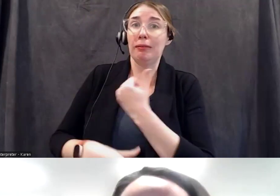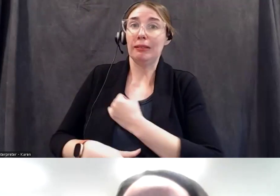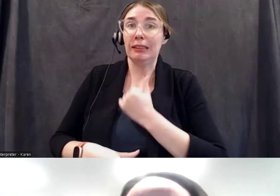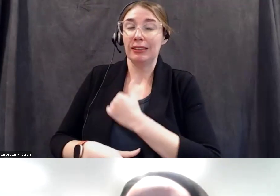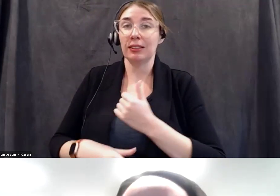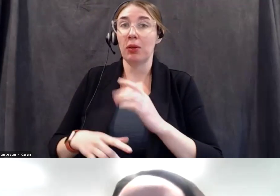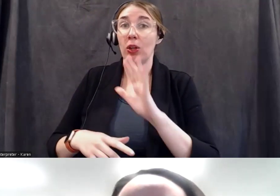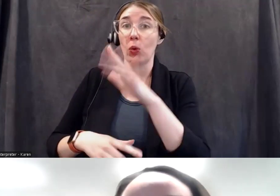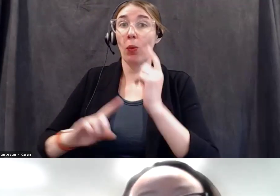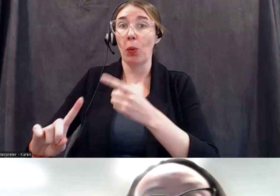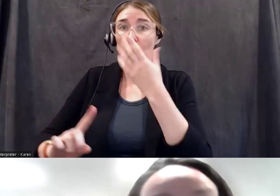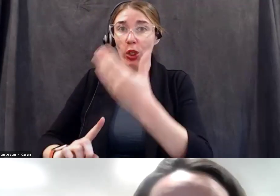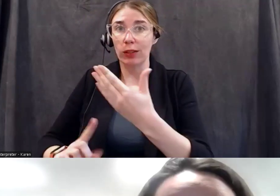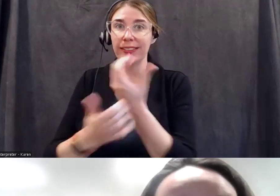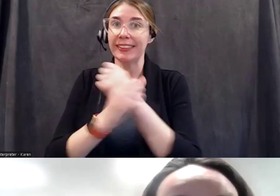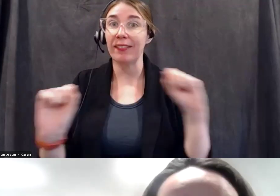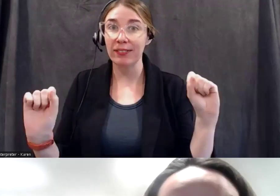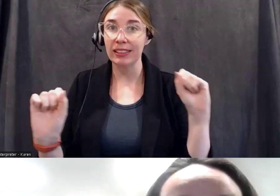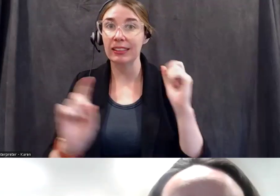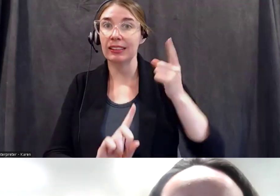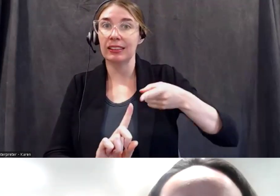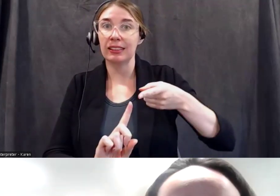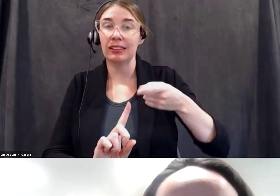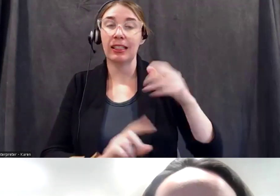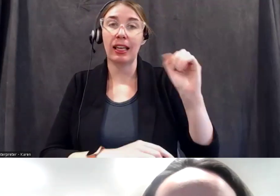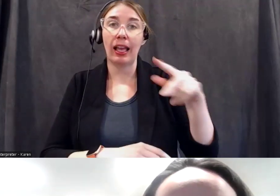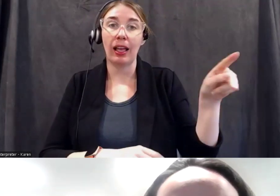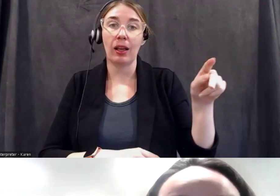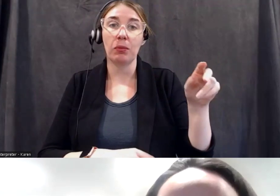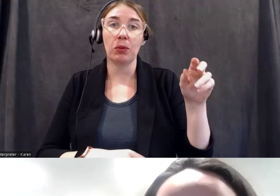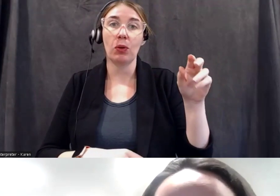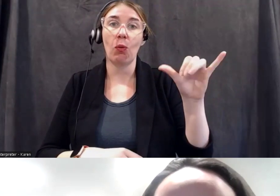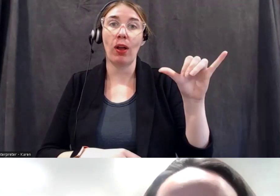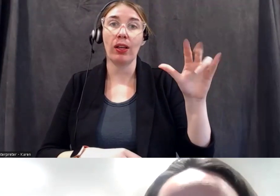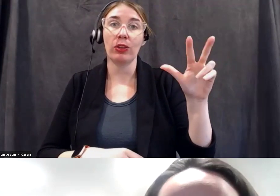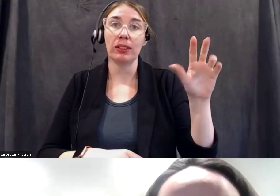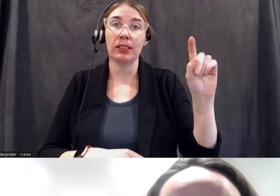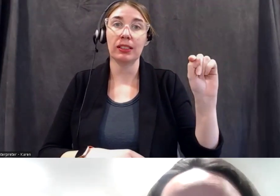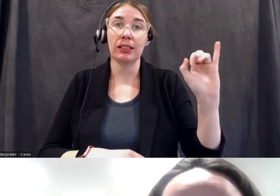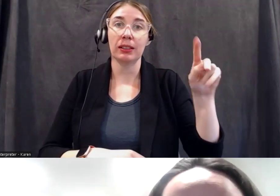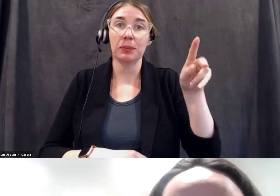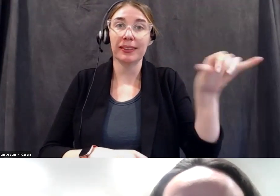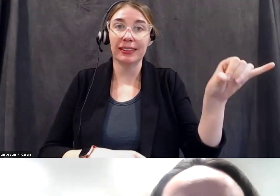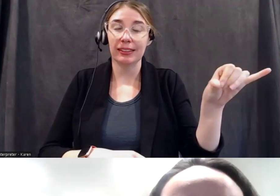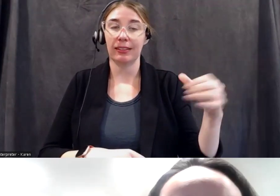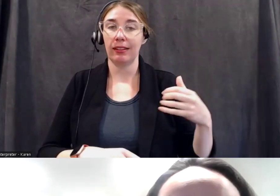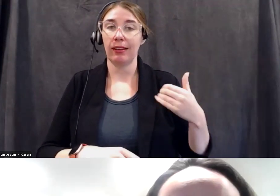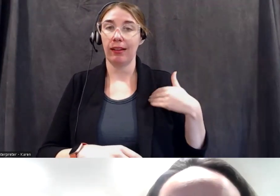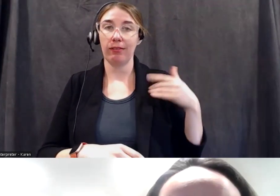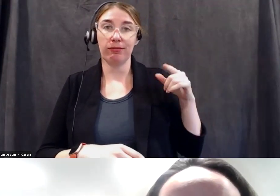that safety too, you know, there's apps like life 360, but I have a friend who's very adventurous,